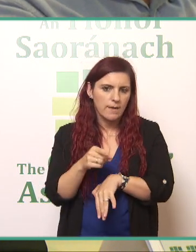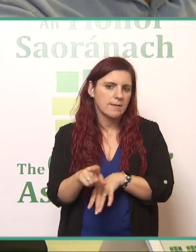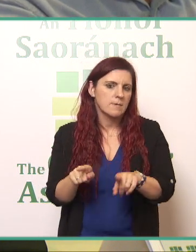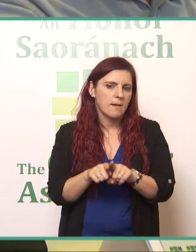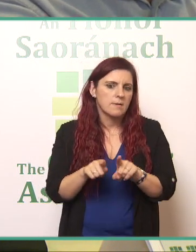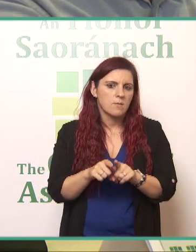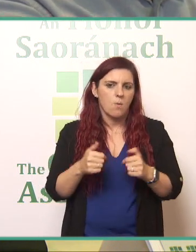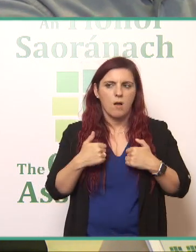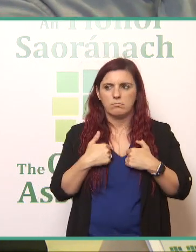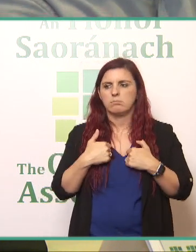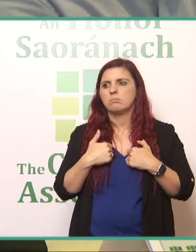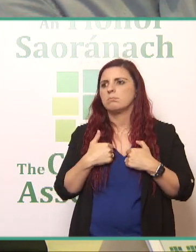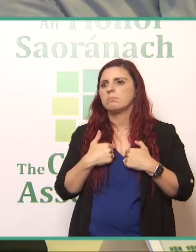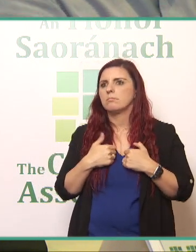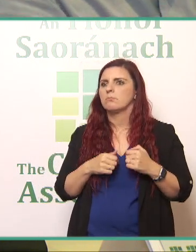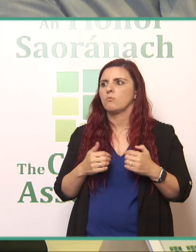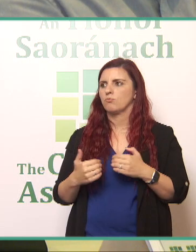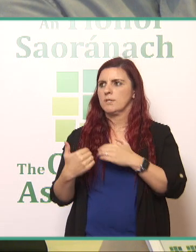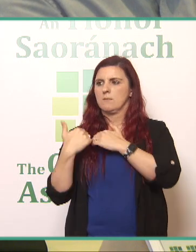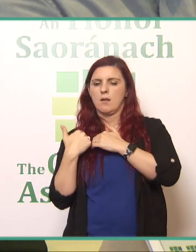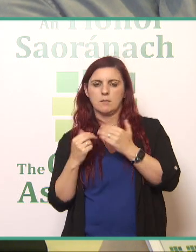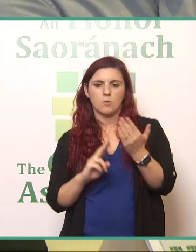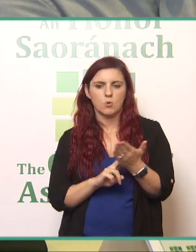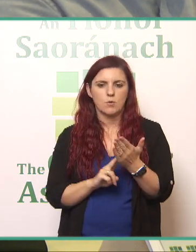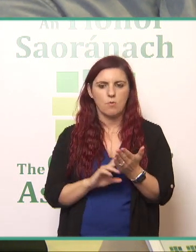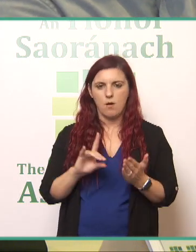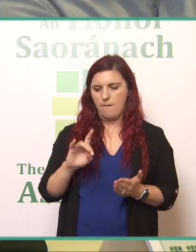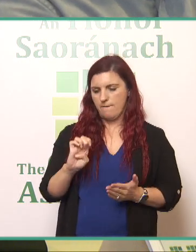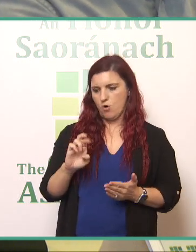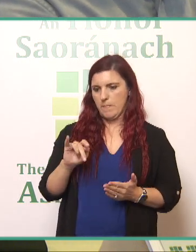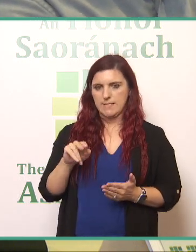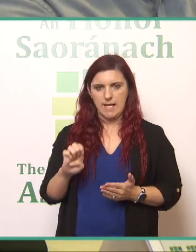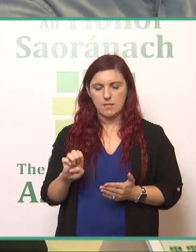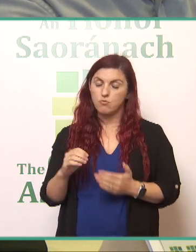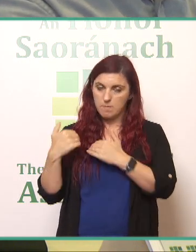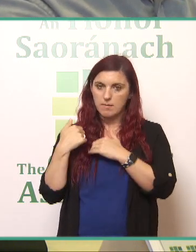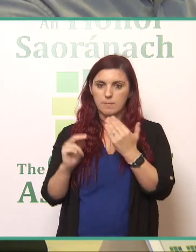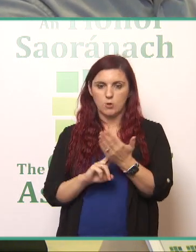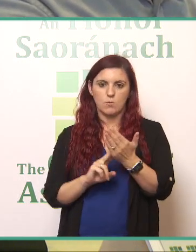responsible user of herbicides. We continue to be we continue